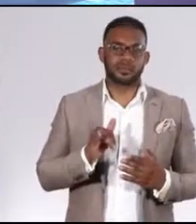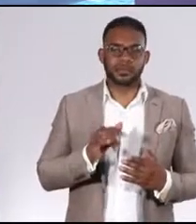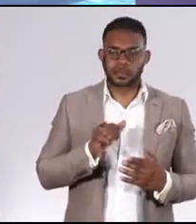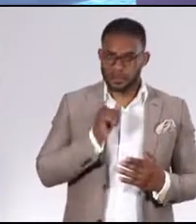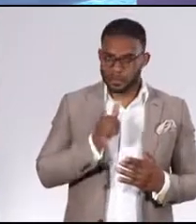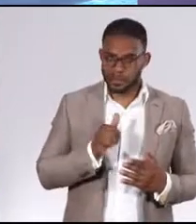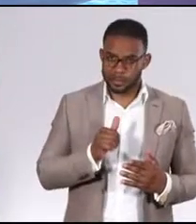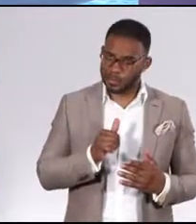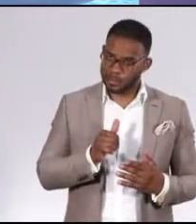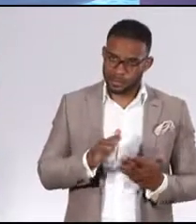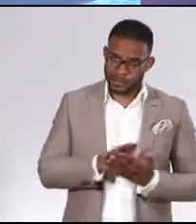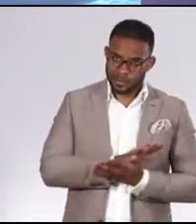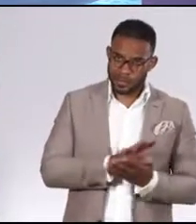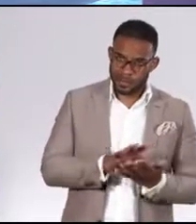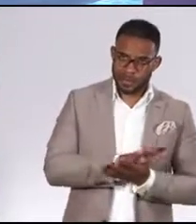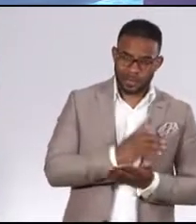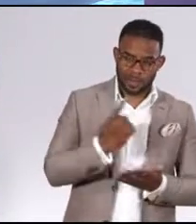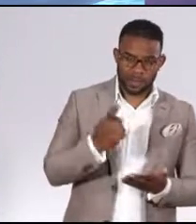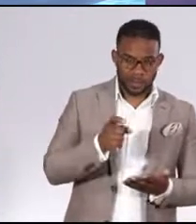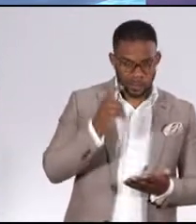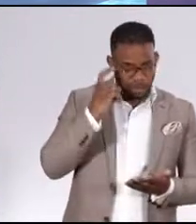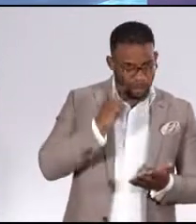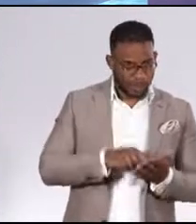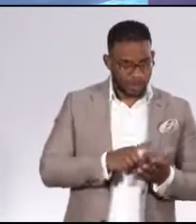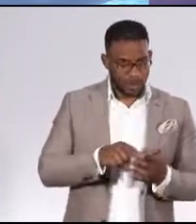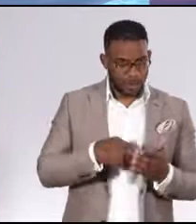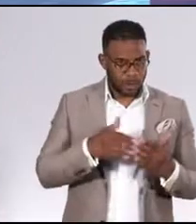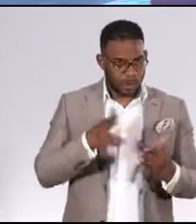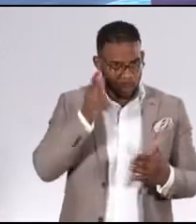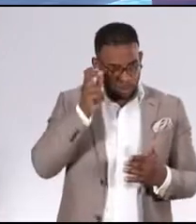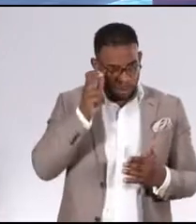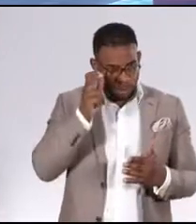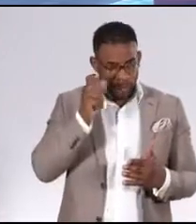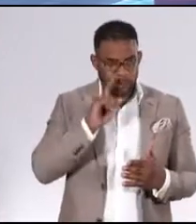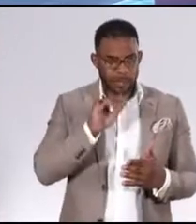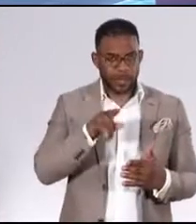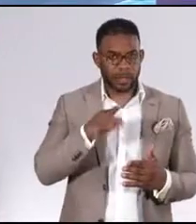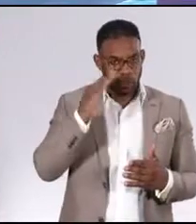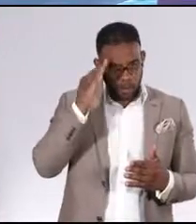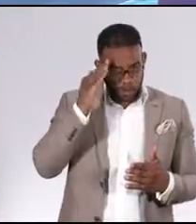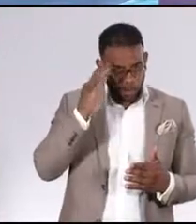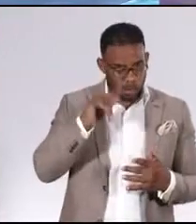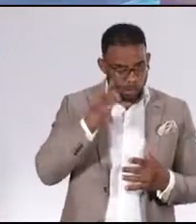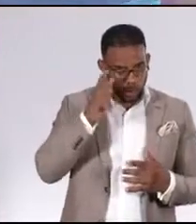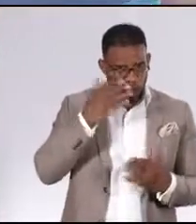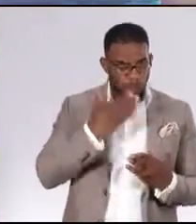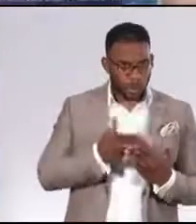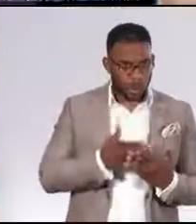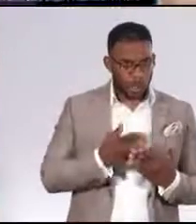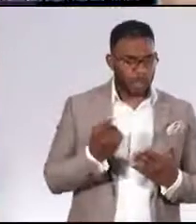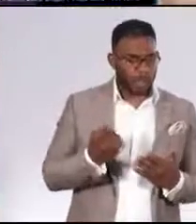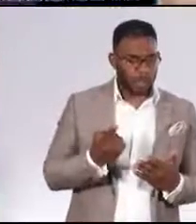Because something that you notice when you lose your hearing is that you know when you hear well something and when you don't,